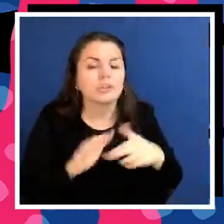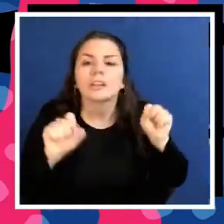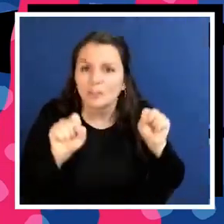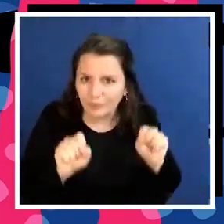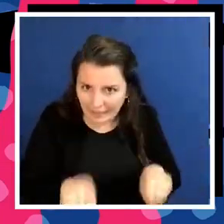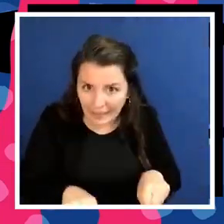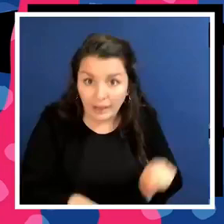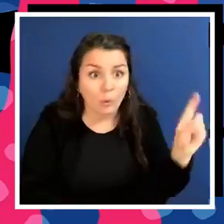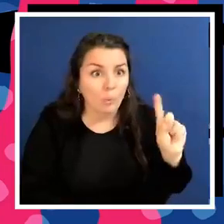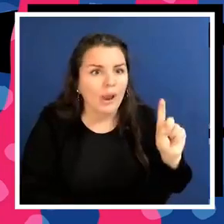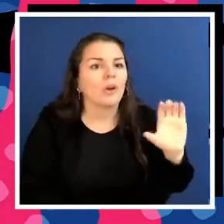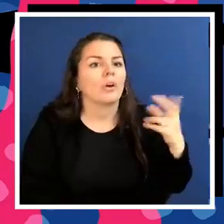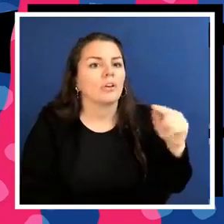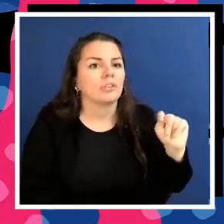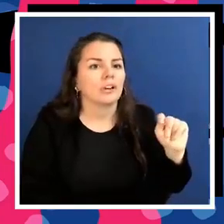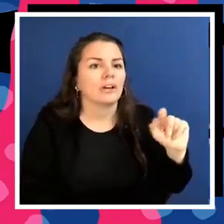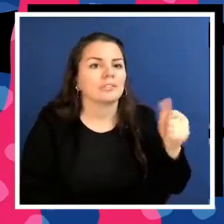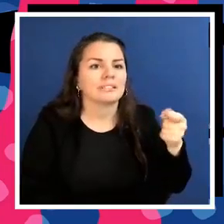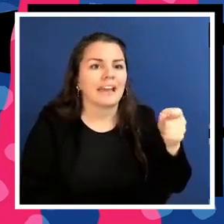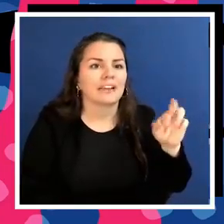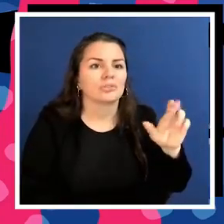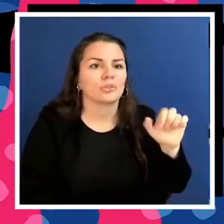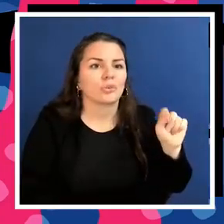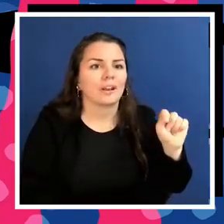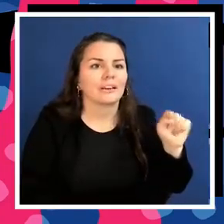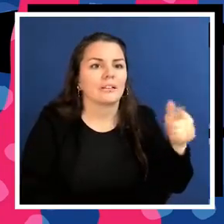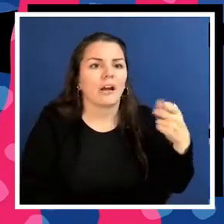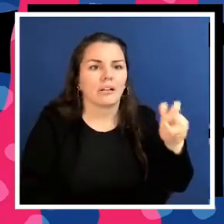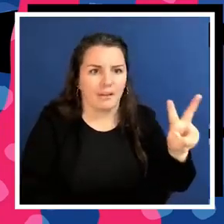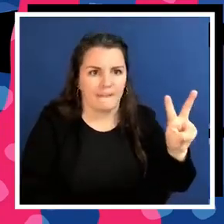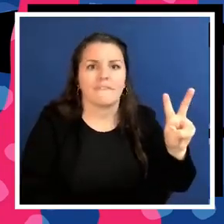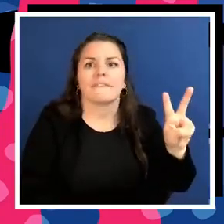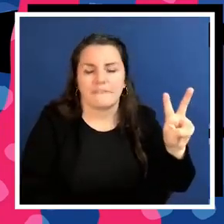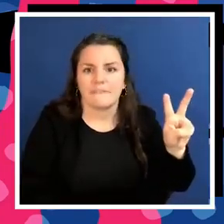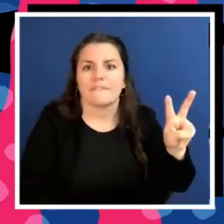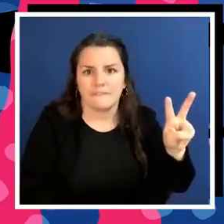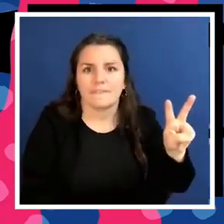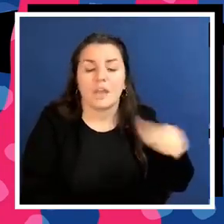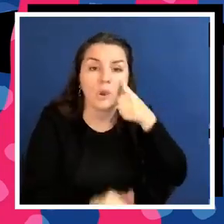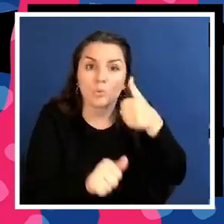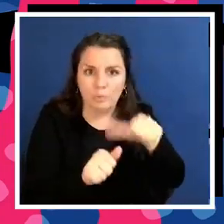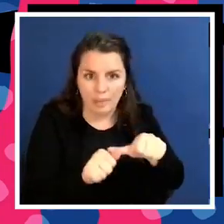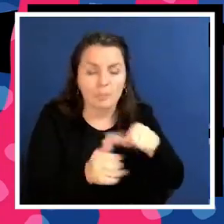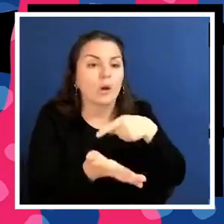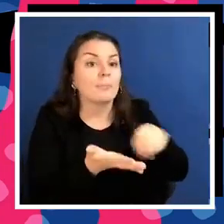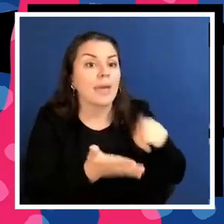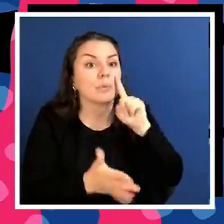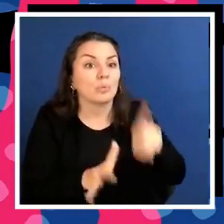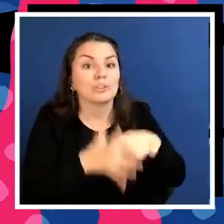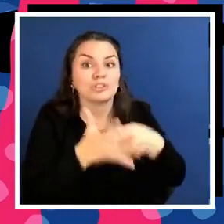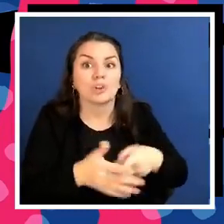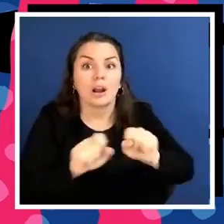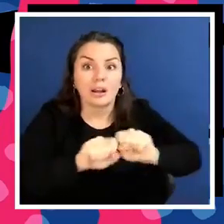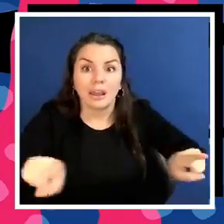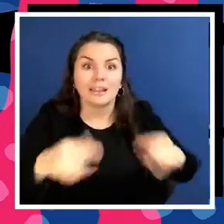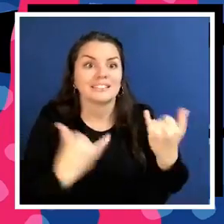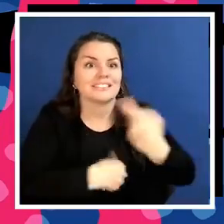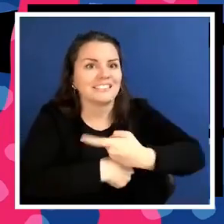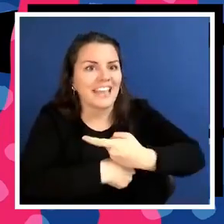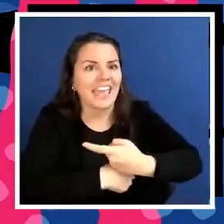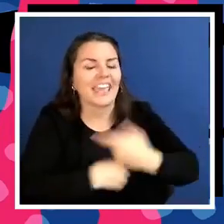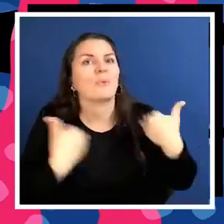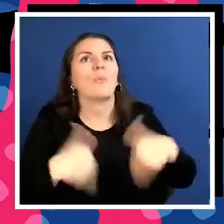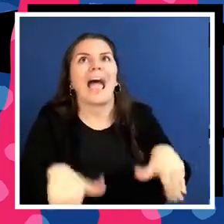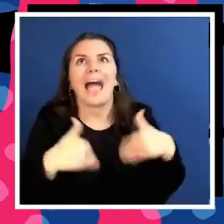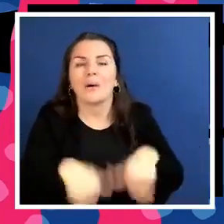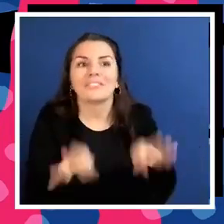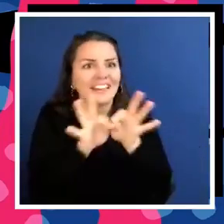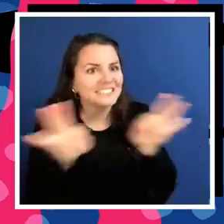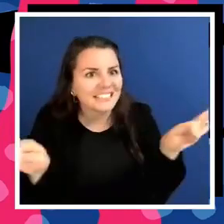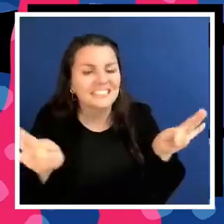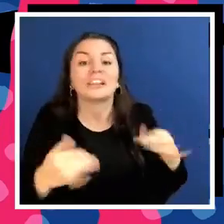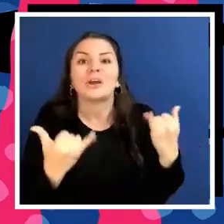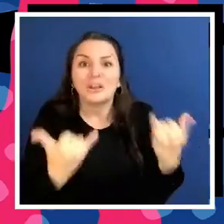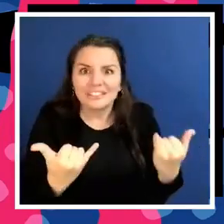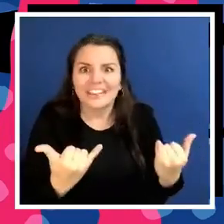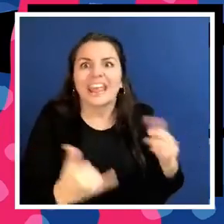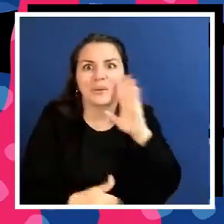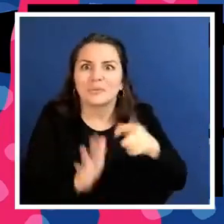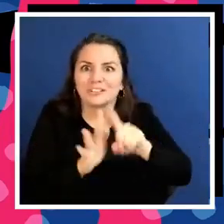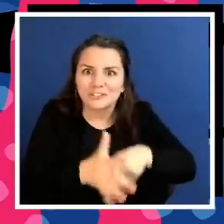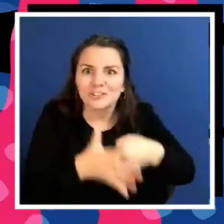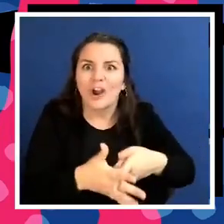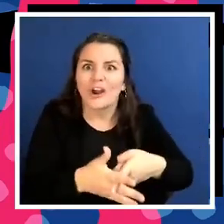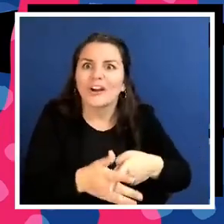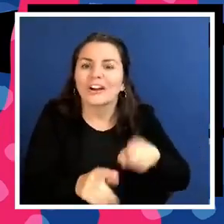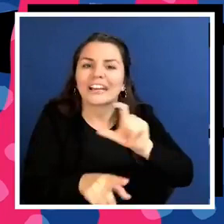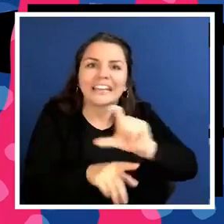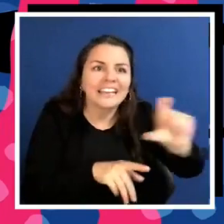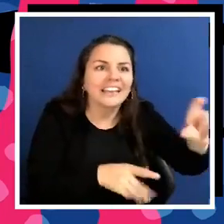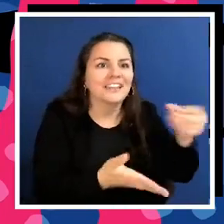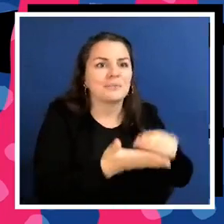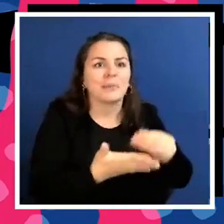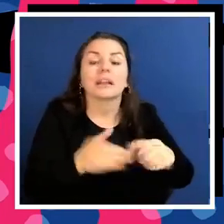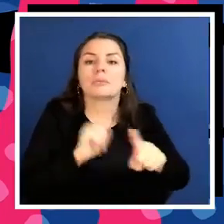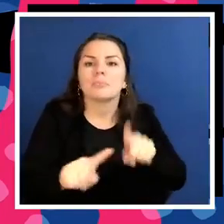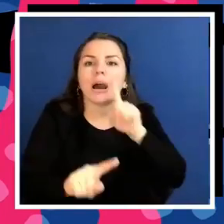CHILD TAX CREDIT.